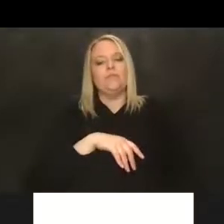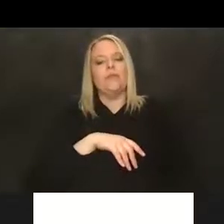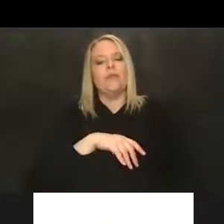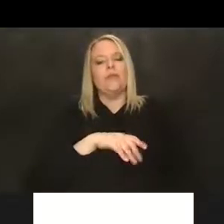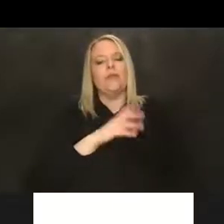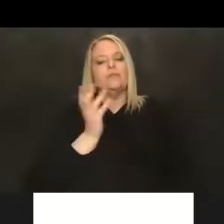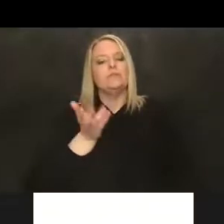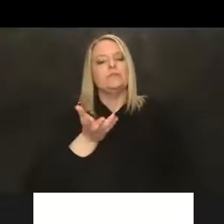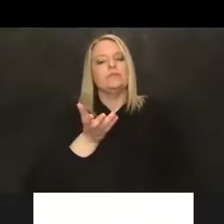I think-